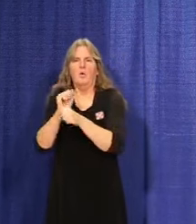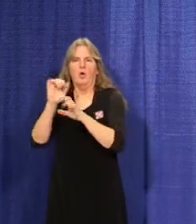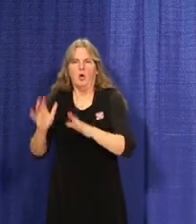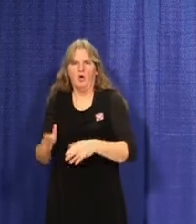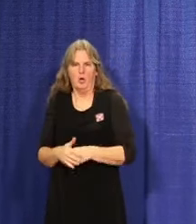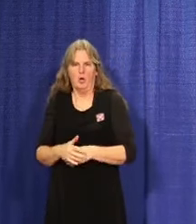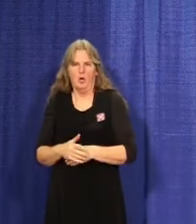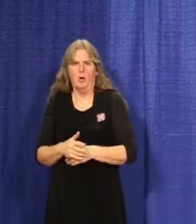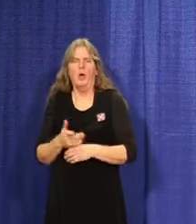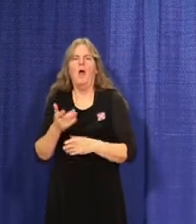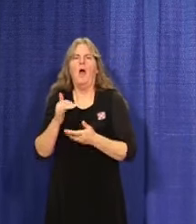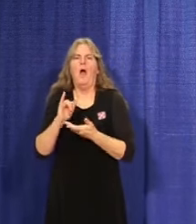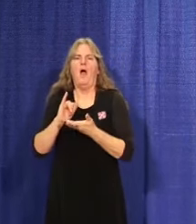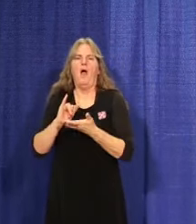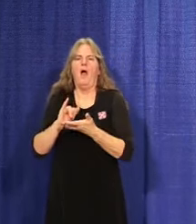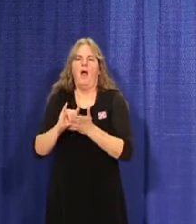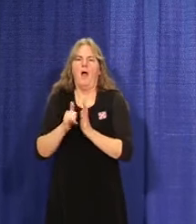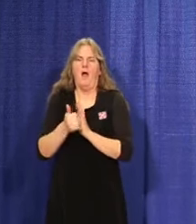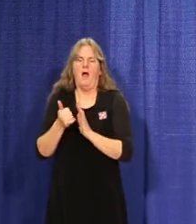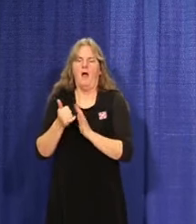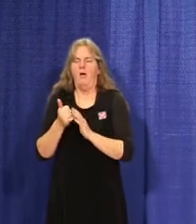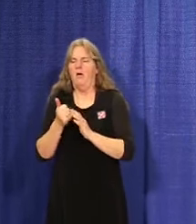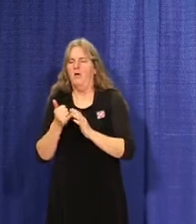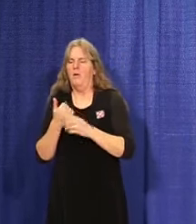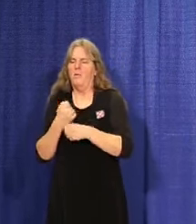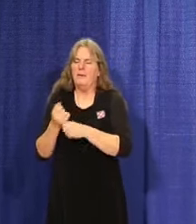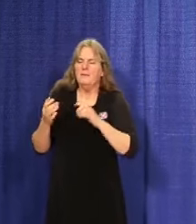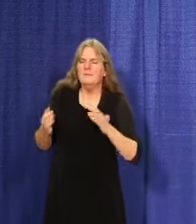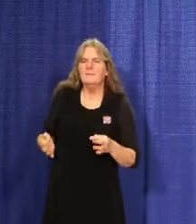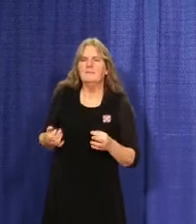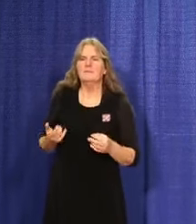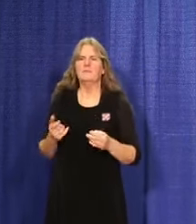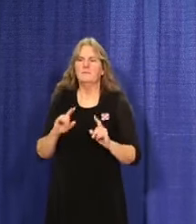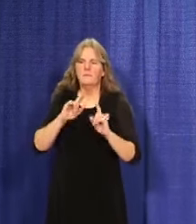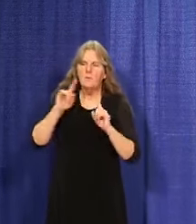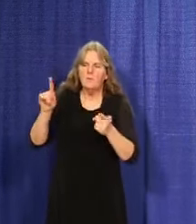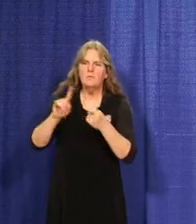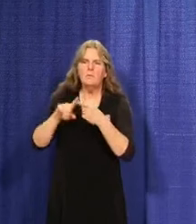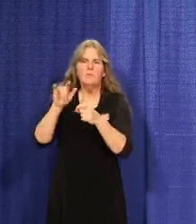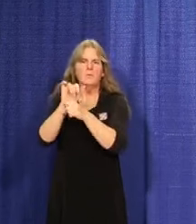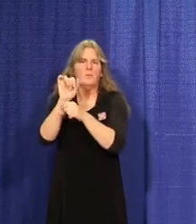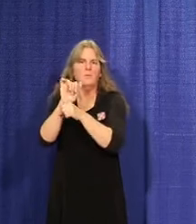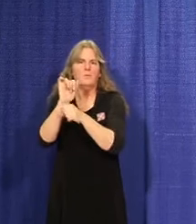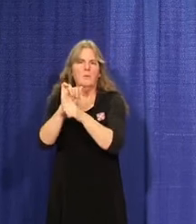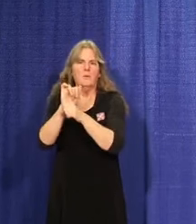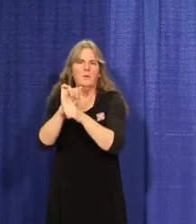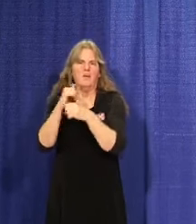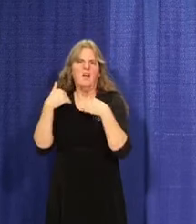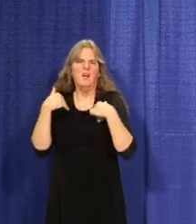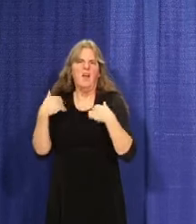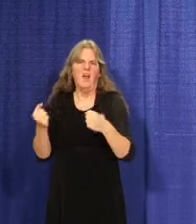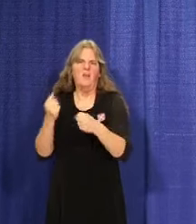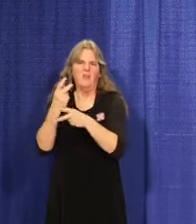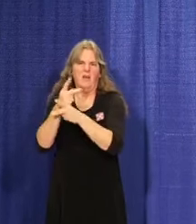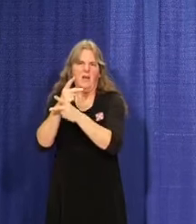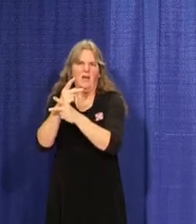so, what type of personal protective equipment is recommended.